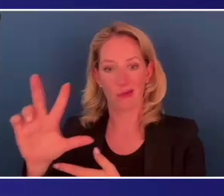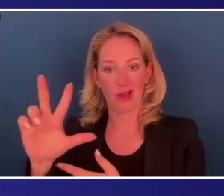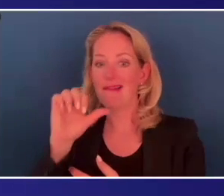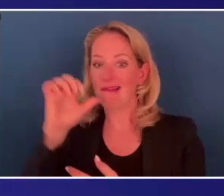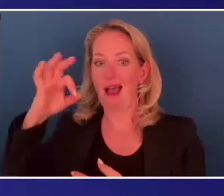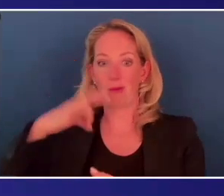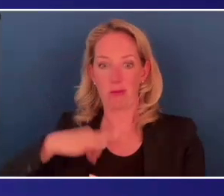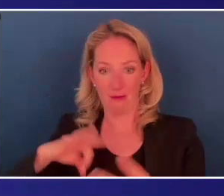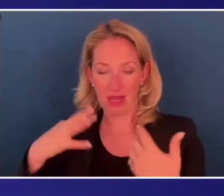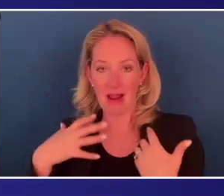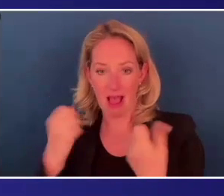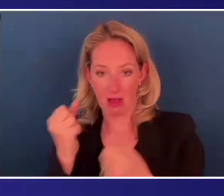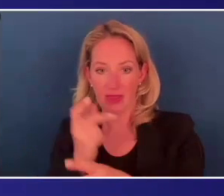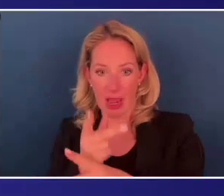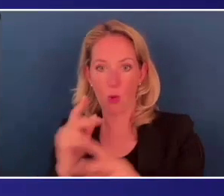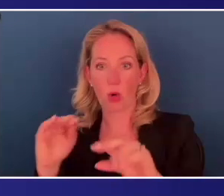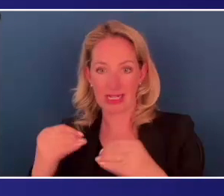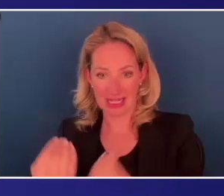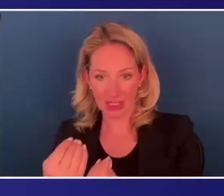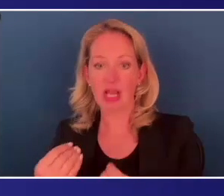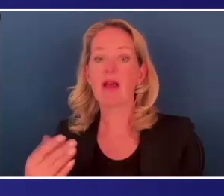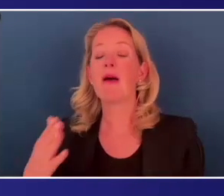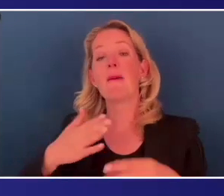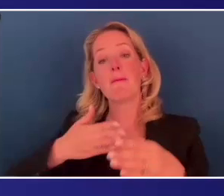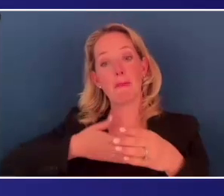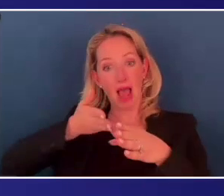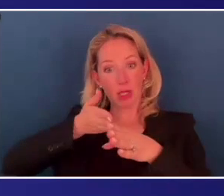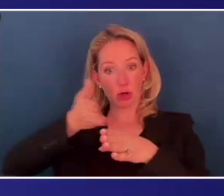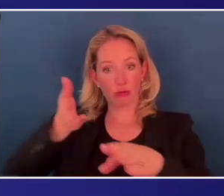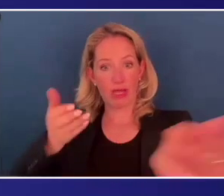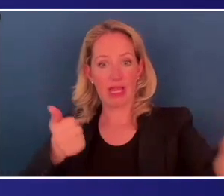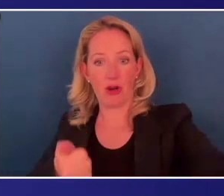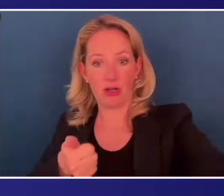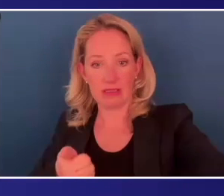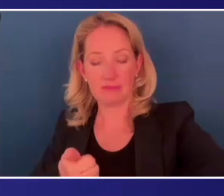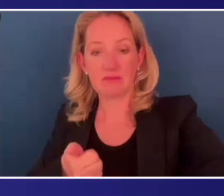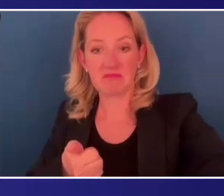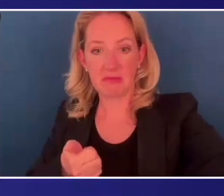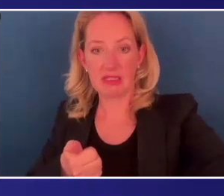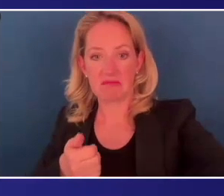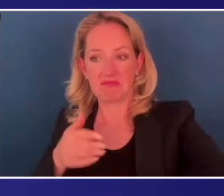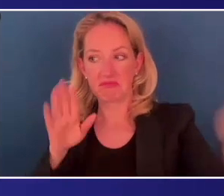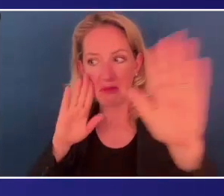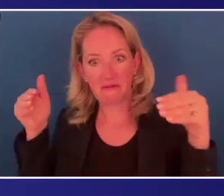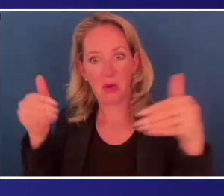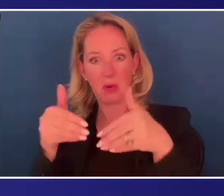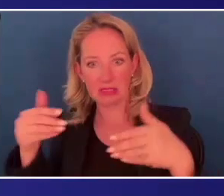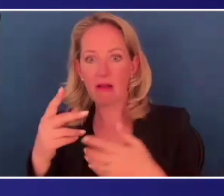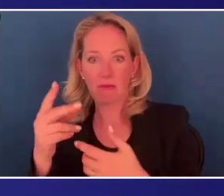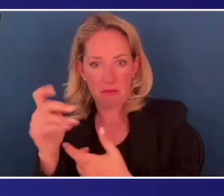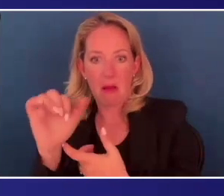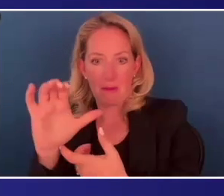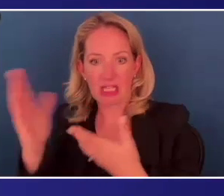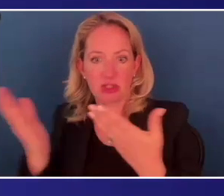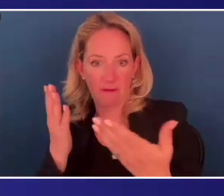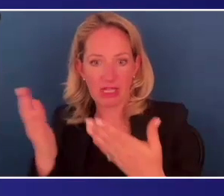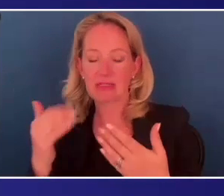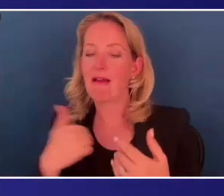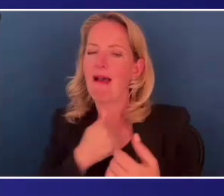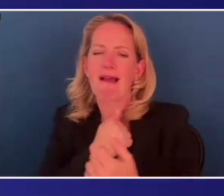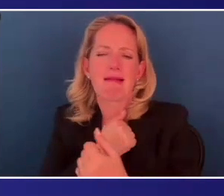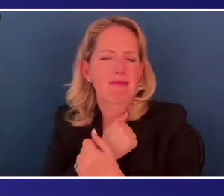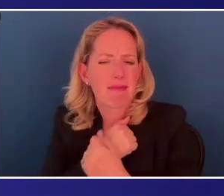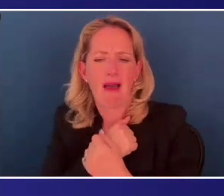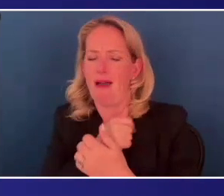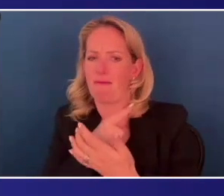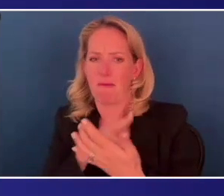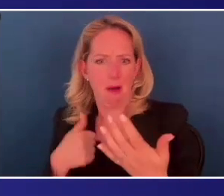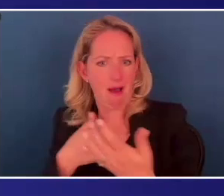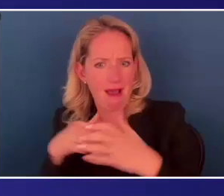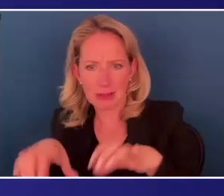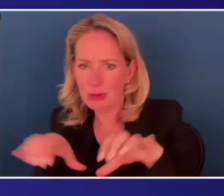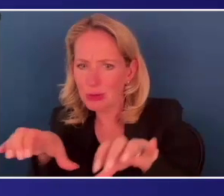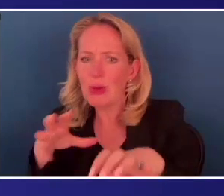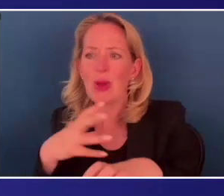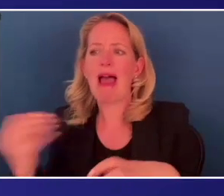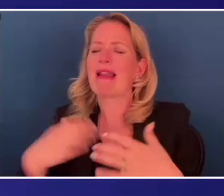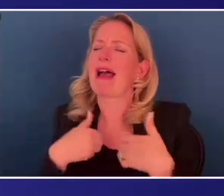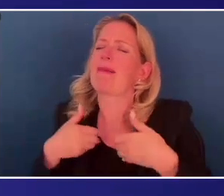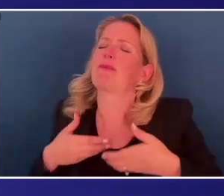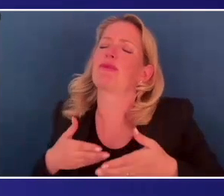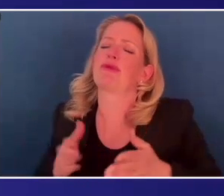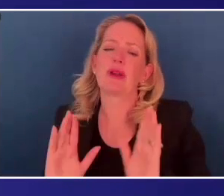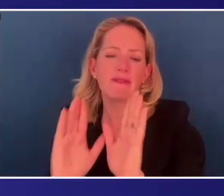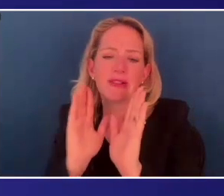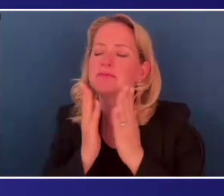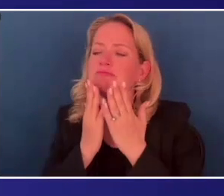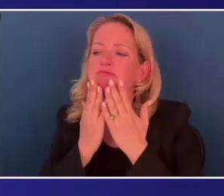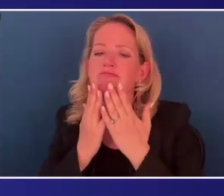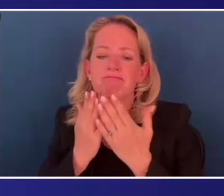I have tailored my career around the privilege of public service. I dearly love what I do and I am privileged to care for those less fortunate than myself.